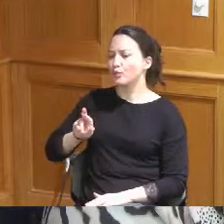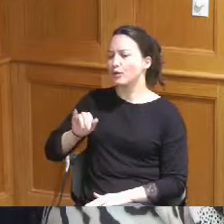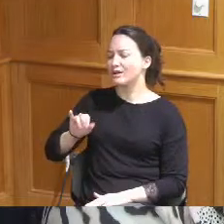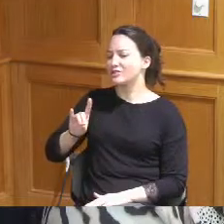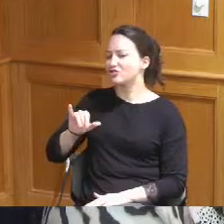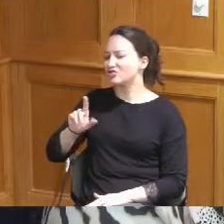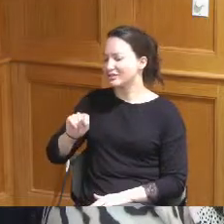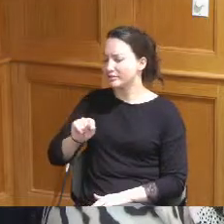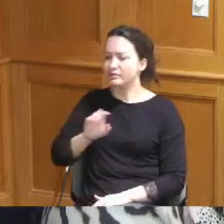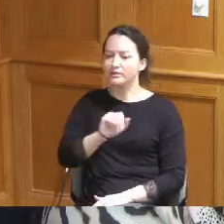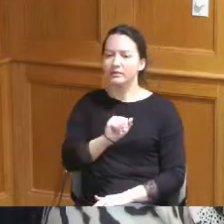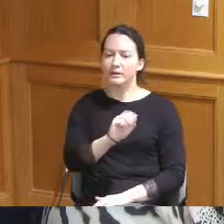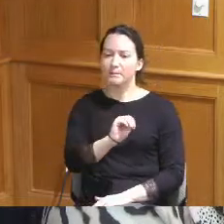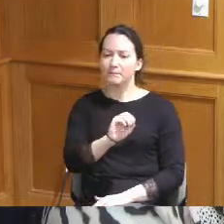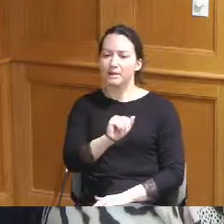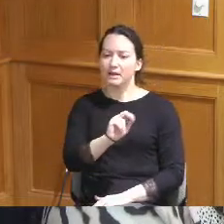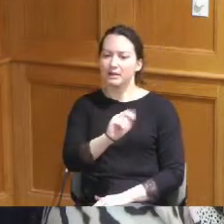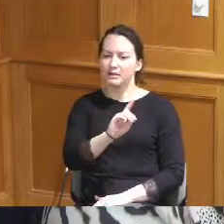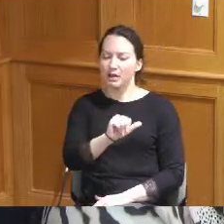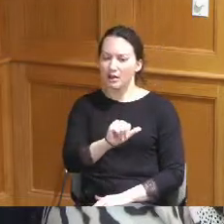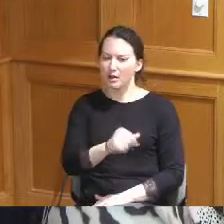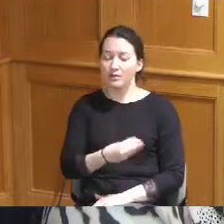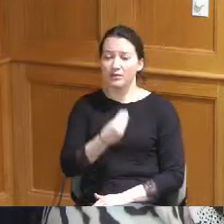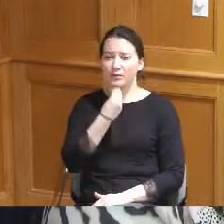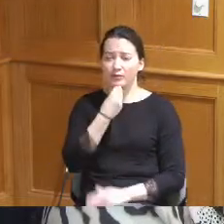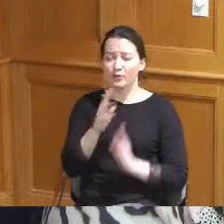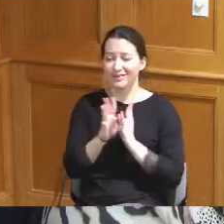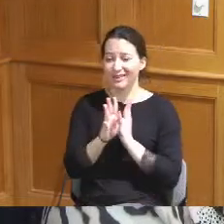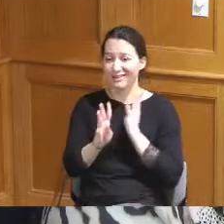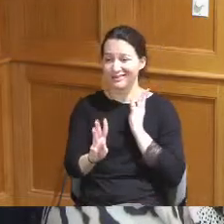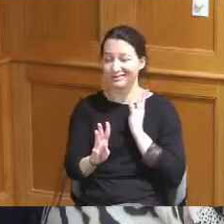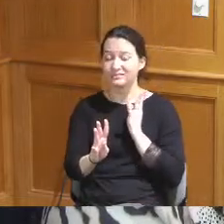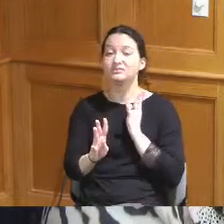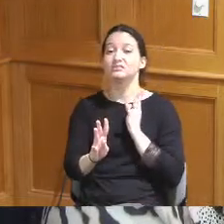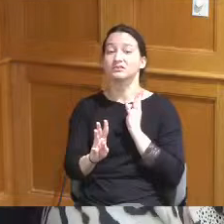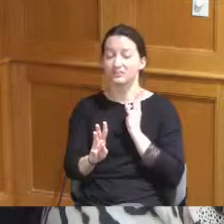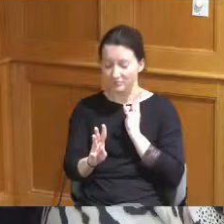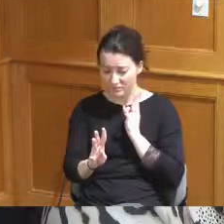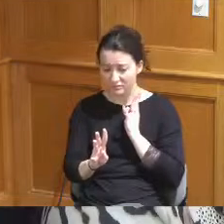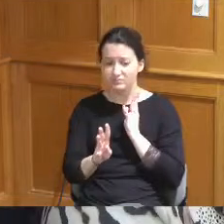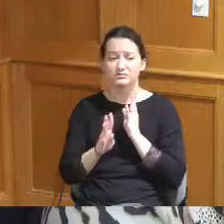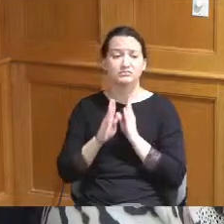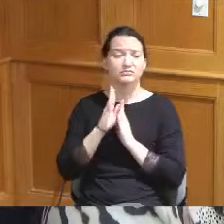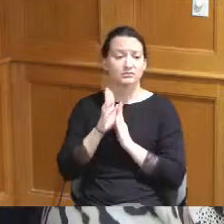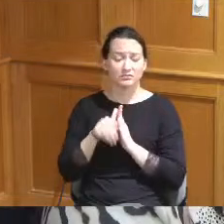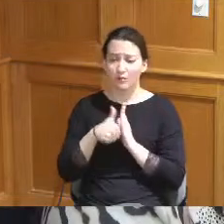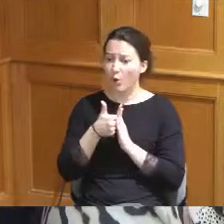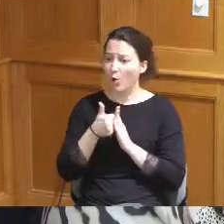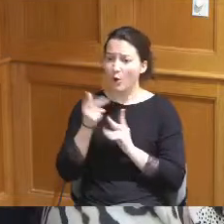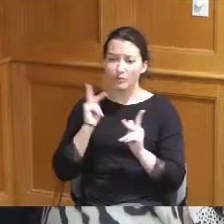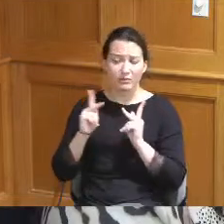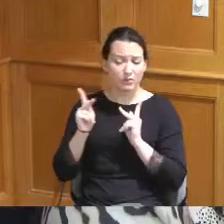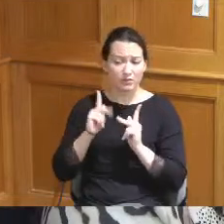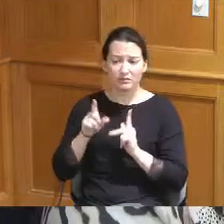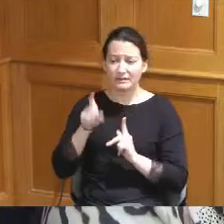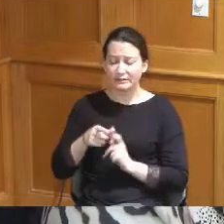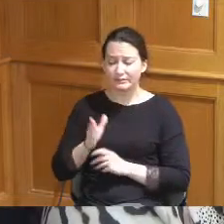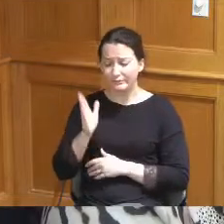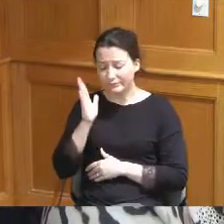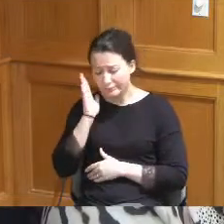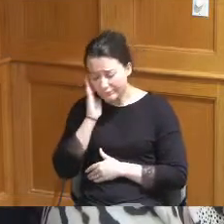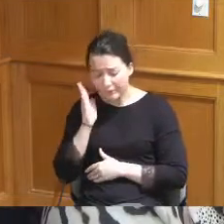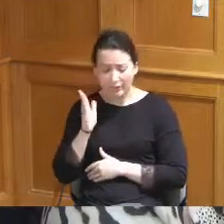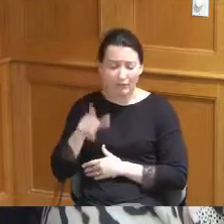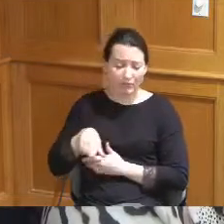it relates to the food lines and so we all need a place to lay our head we all need our basic needs